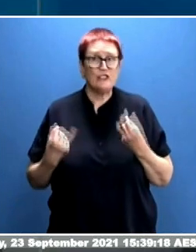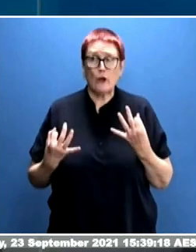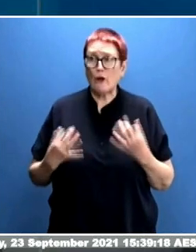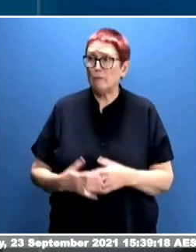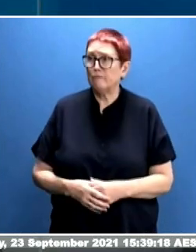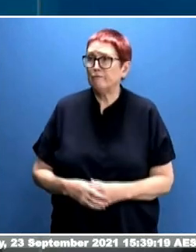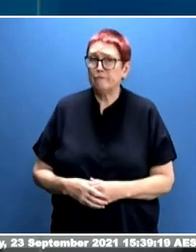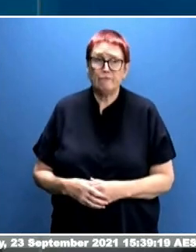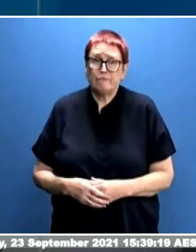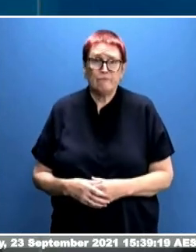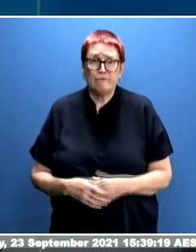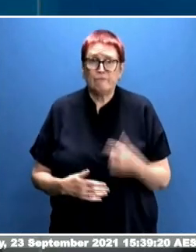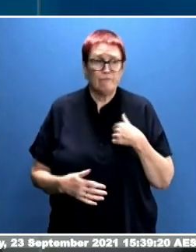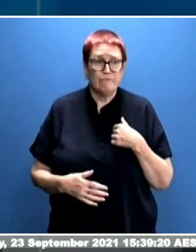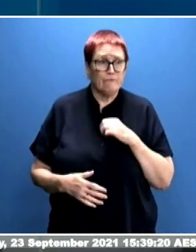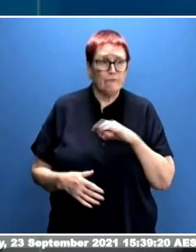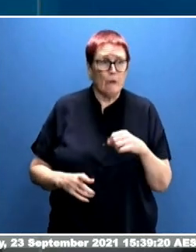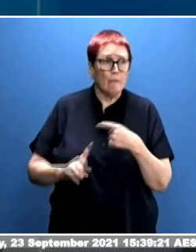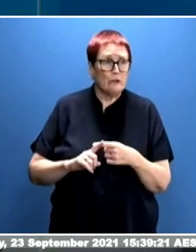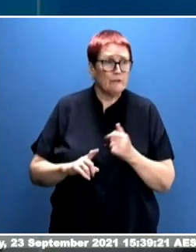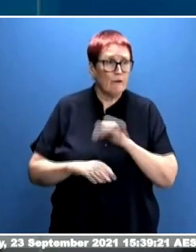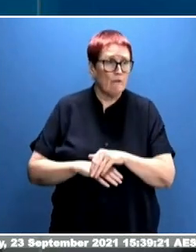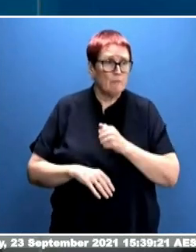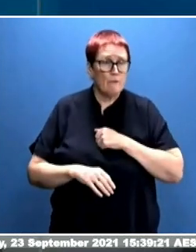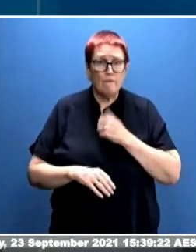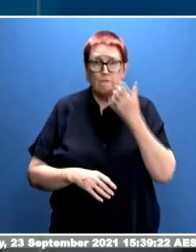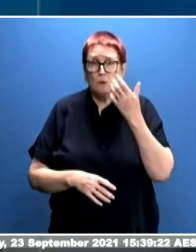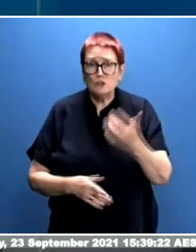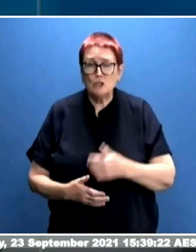But we don't believe that, and I know we've only had three young